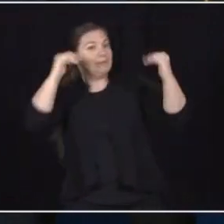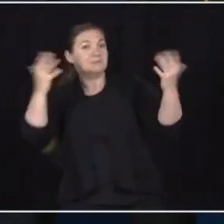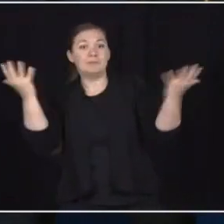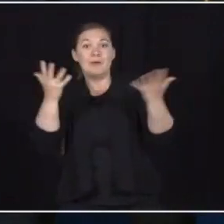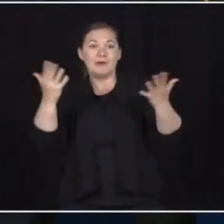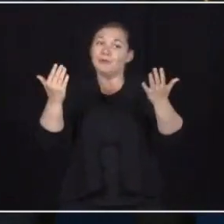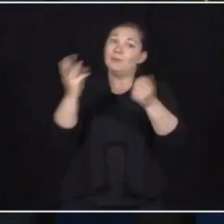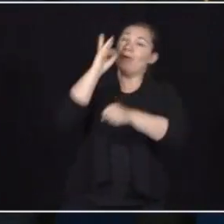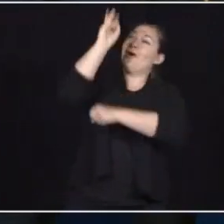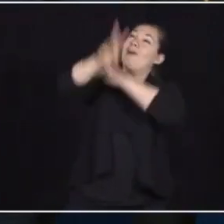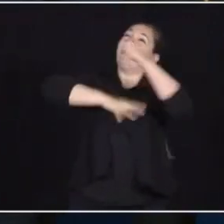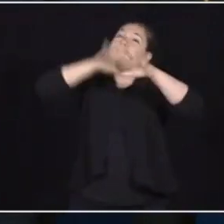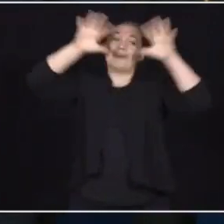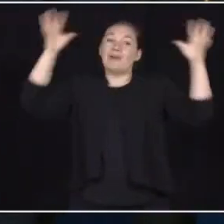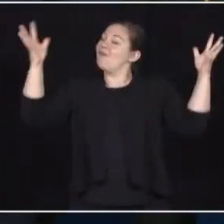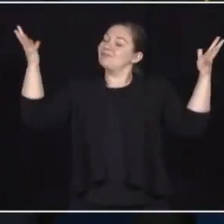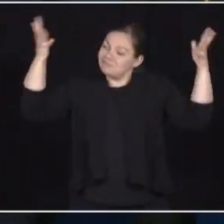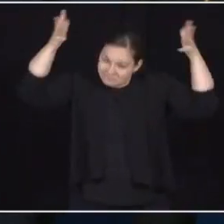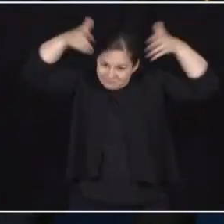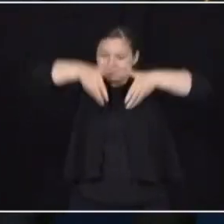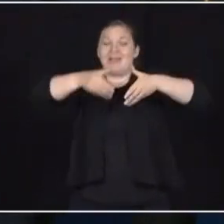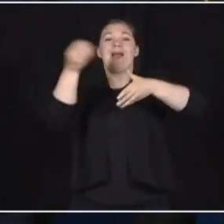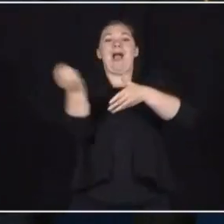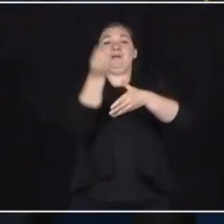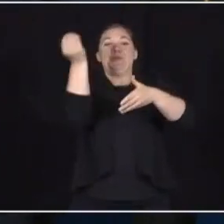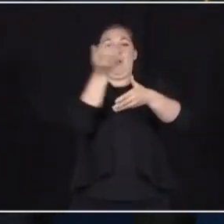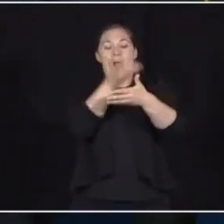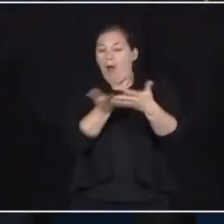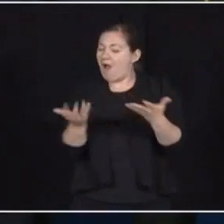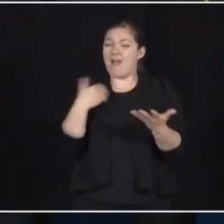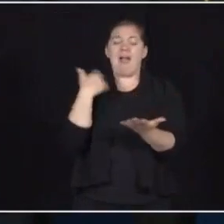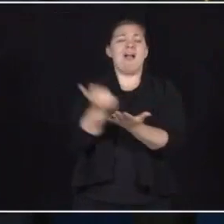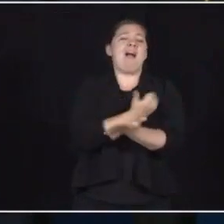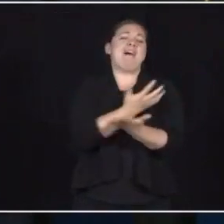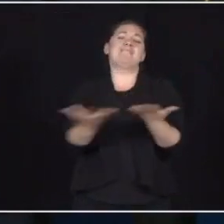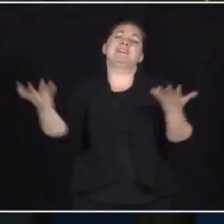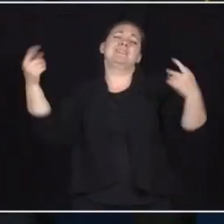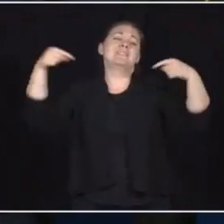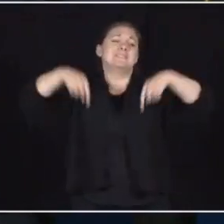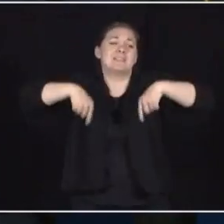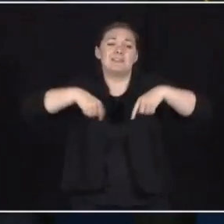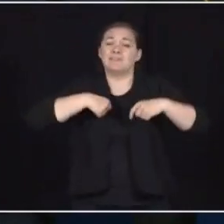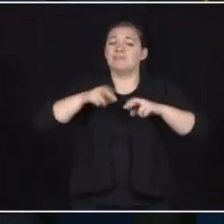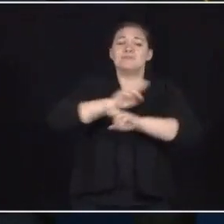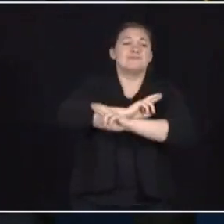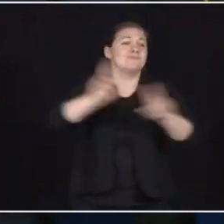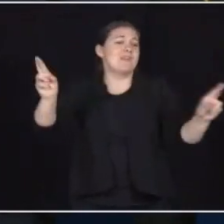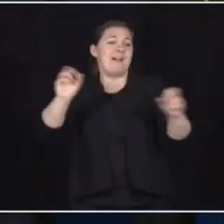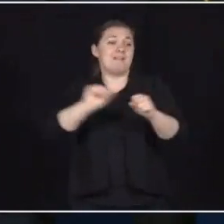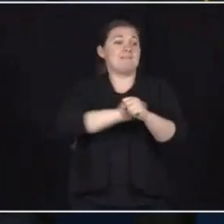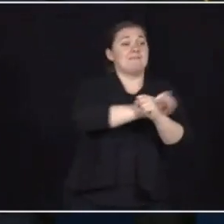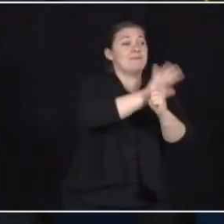campaigns and staycations , will be ready to walk in the world back to Ontario when it is safe to do so.